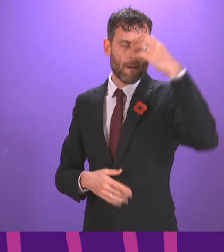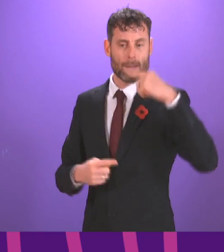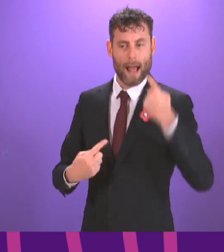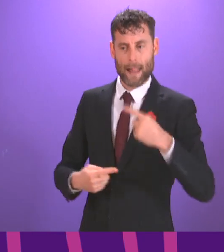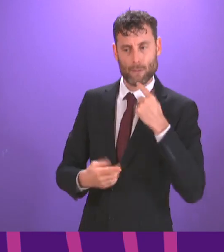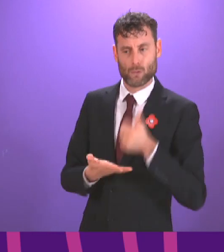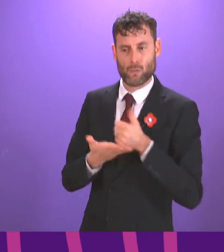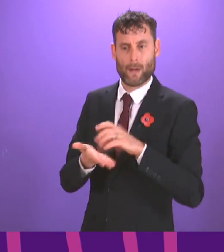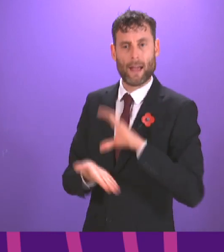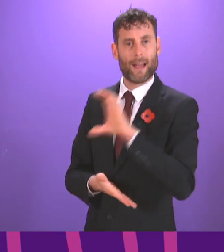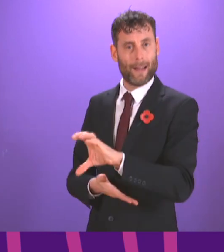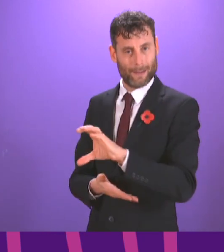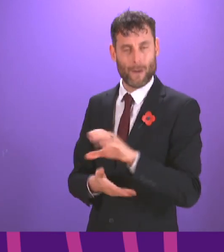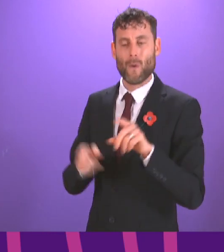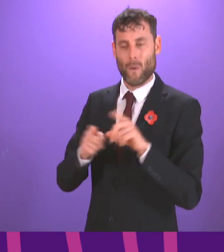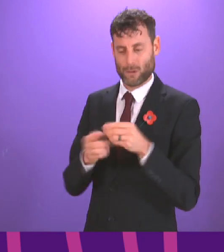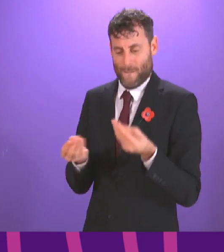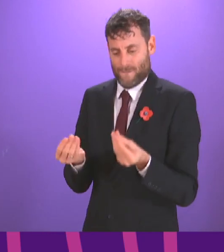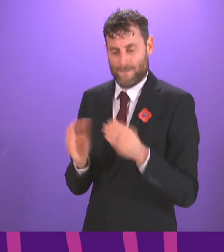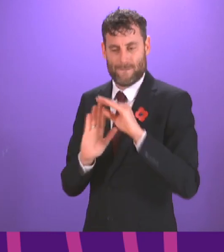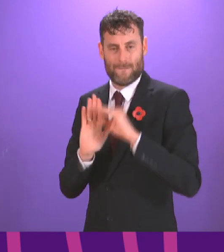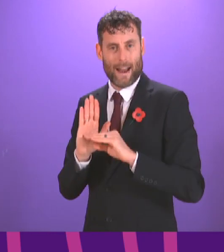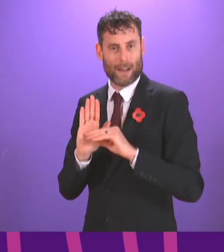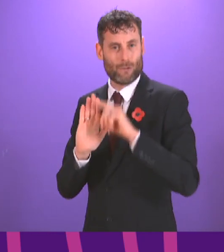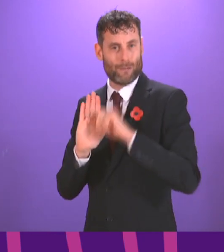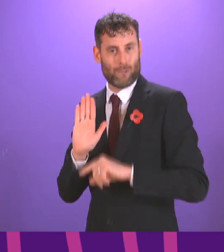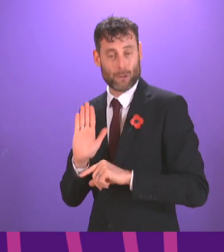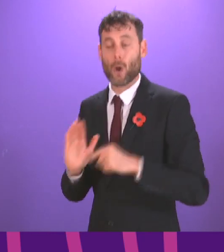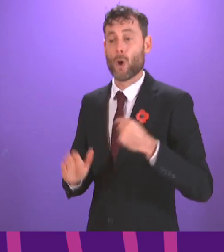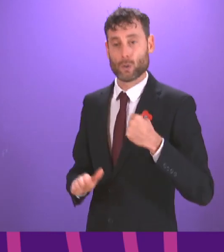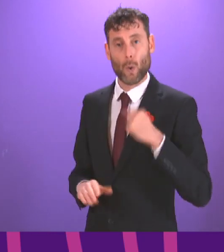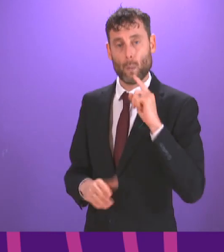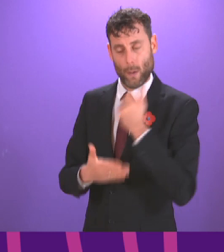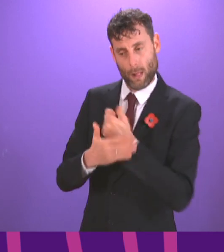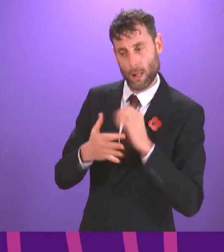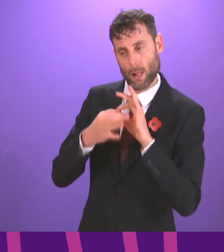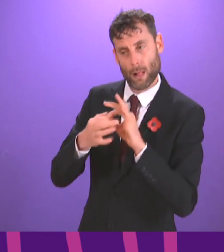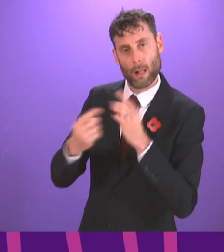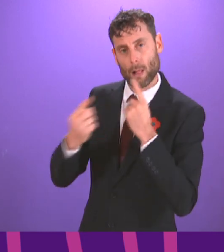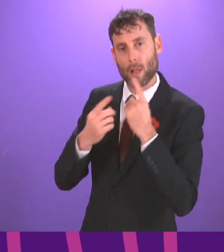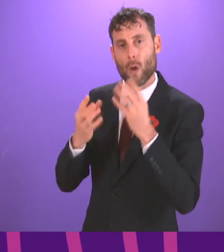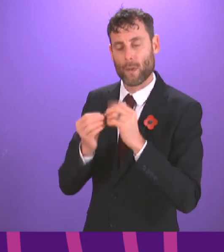constraints. In doing that, we remain in regular dialogue with the majority shareholder, JV Driver.